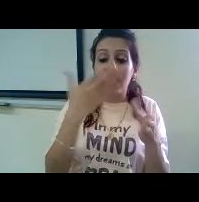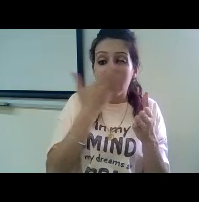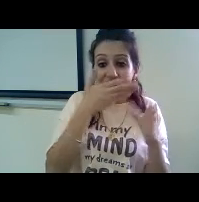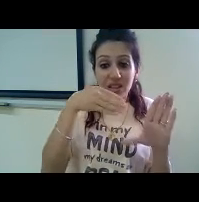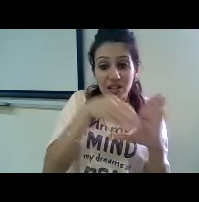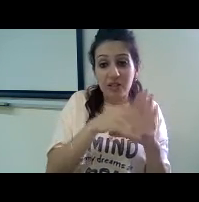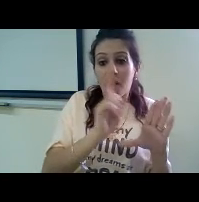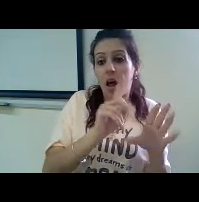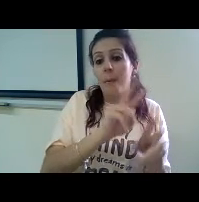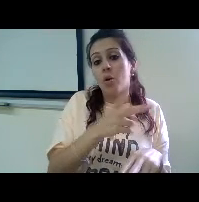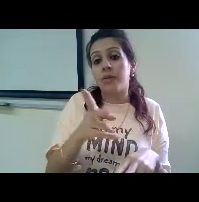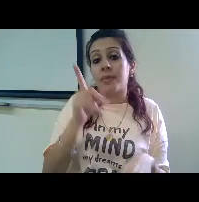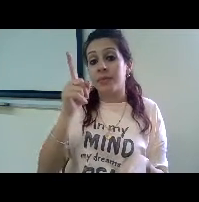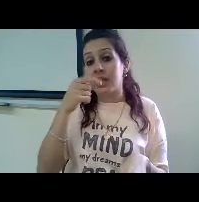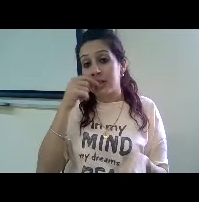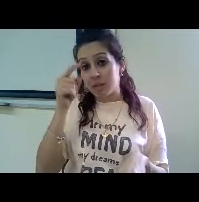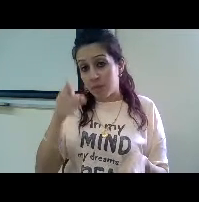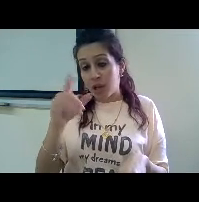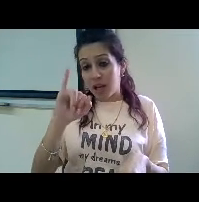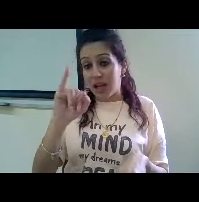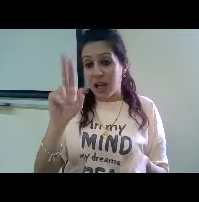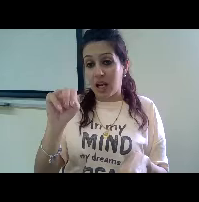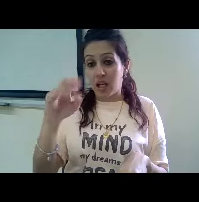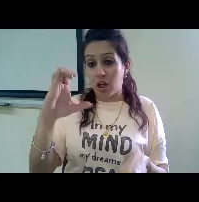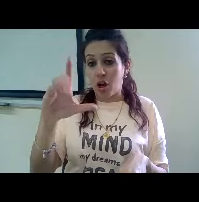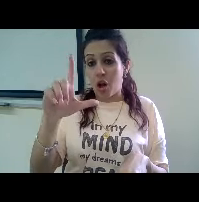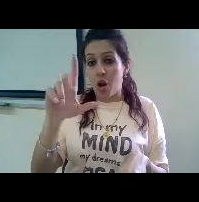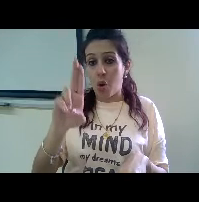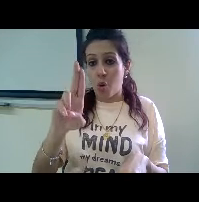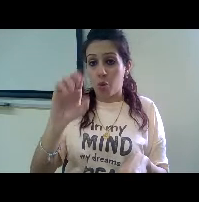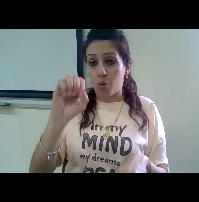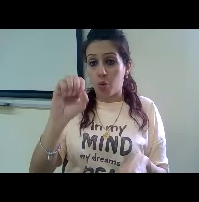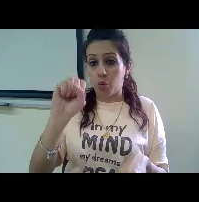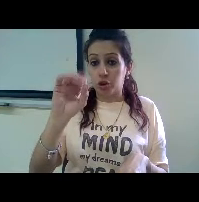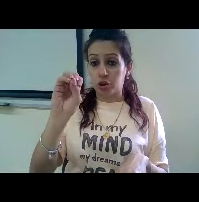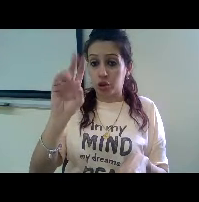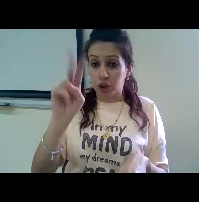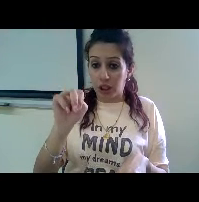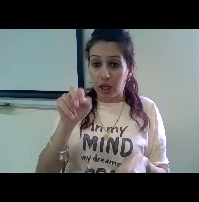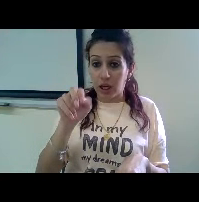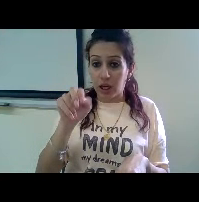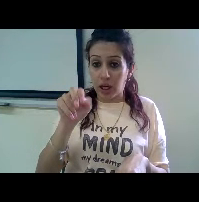is what the Ministry of Education aspires to gradually reach,